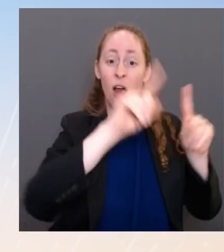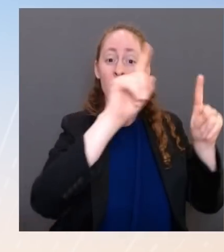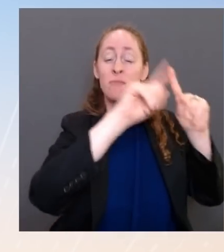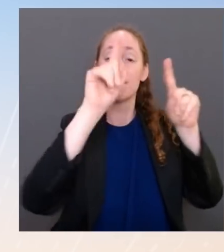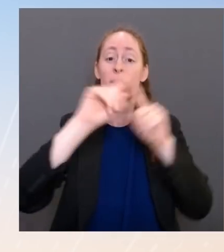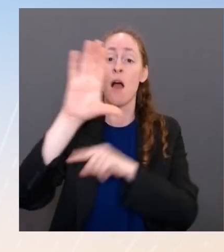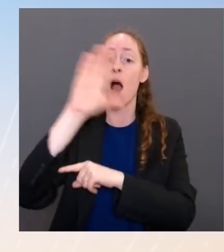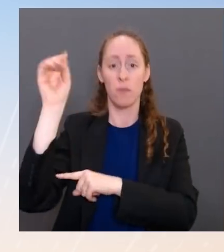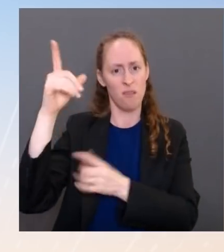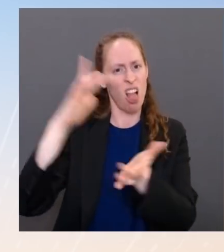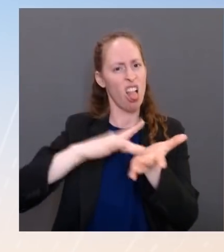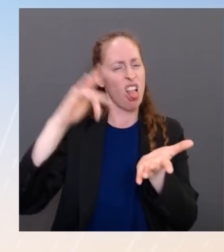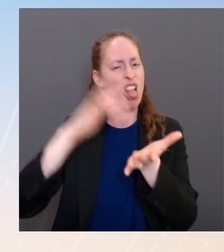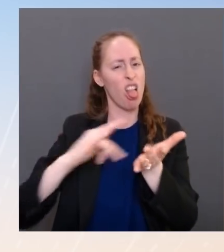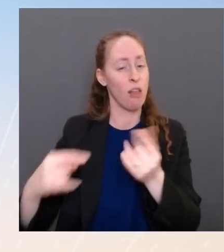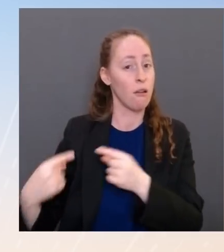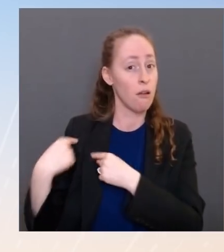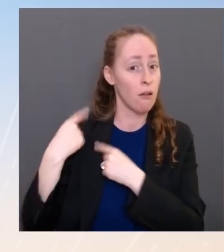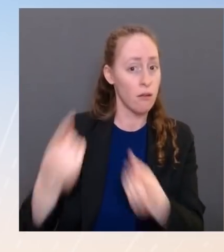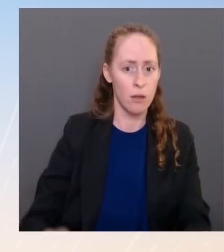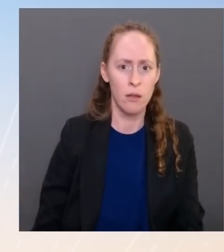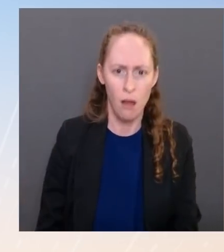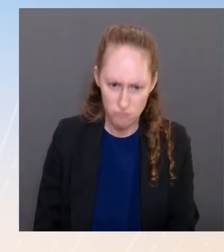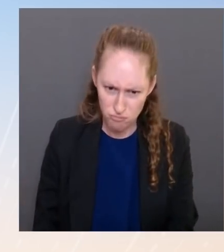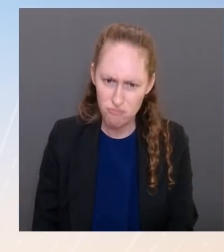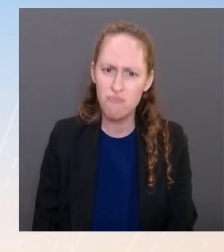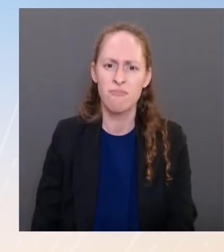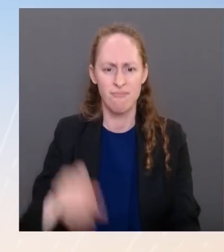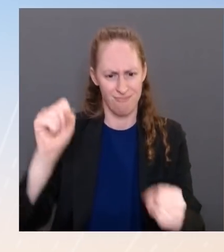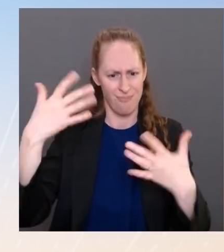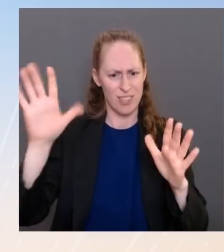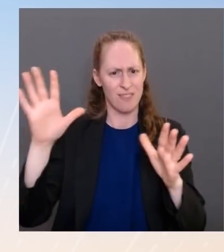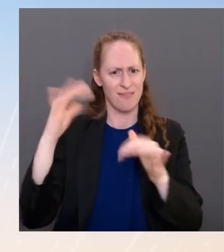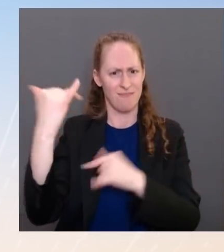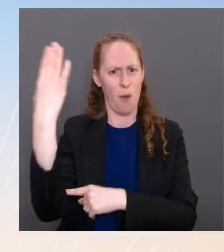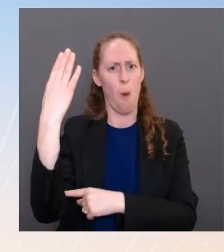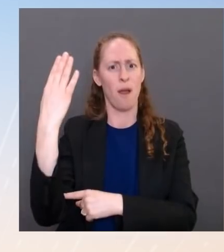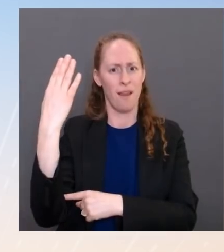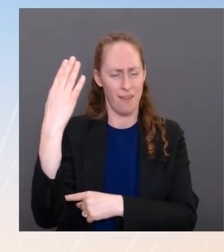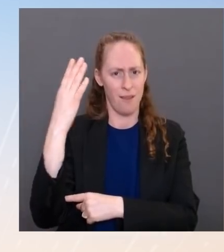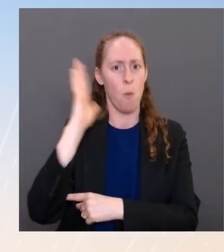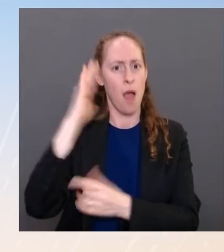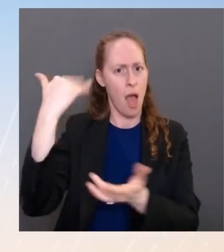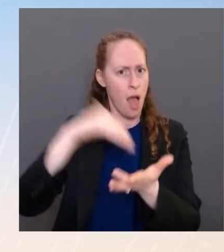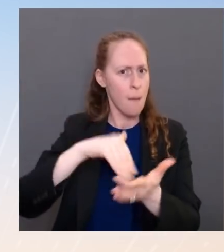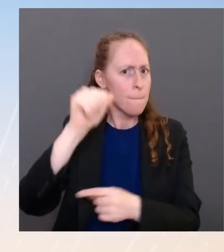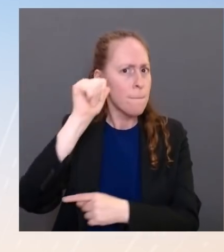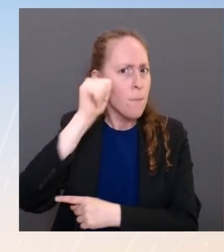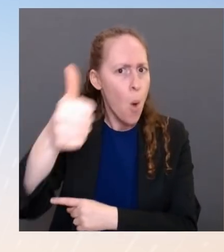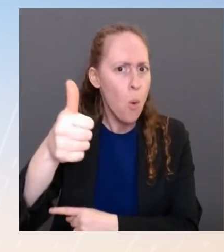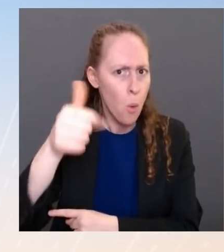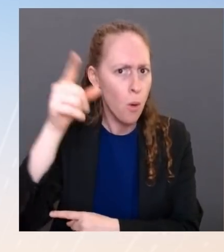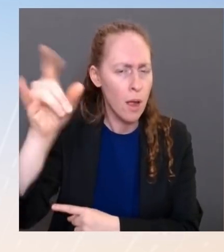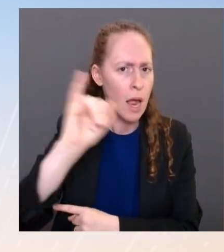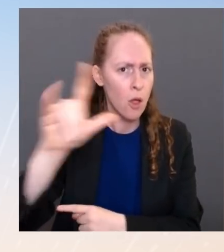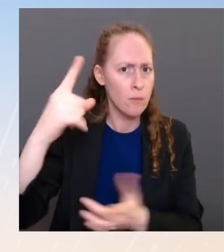And tomorrow, he's going to be traveling to Illinois where he's going to be talking about how we need to continue to help small farmers on agriculture.